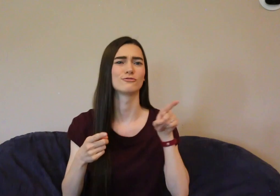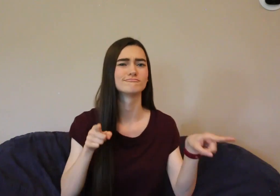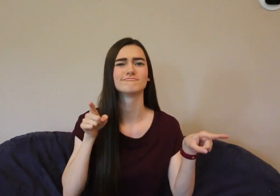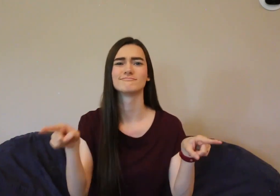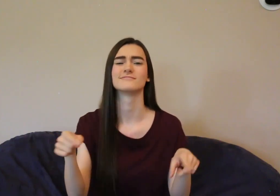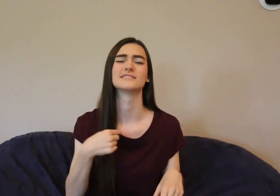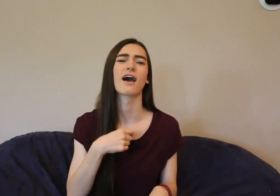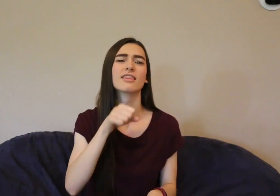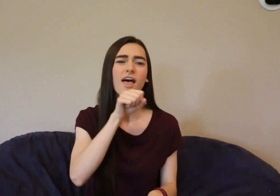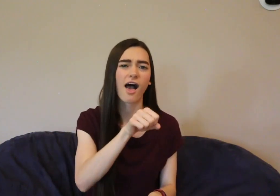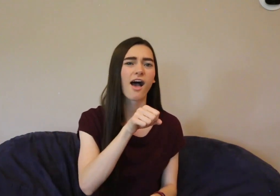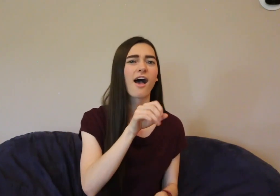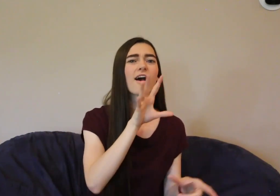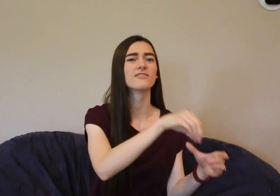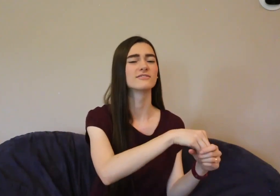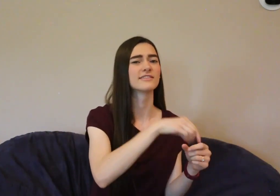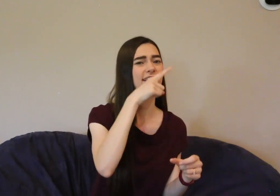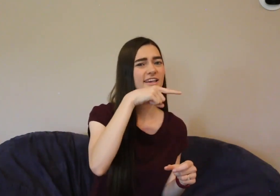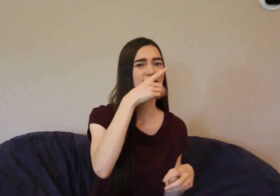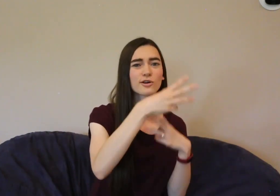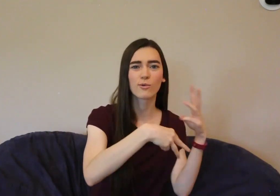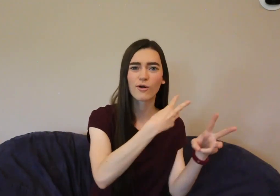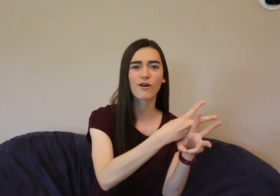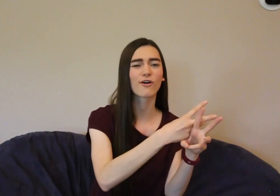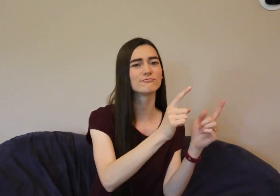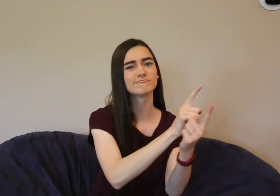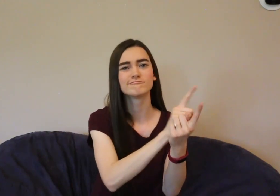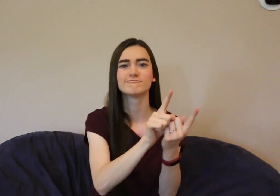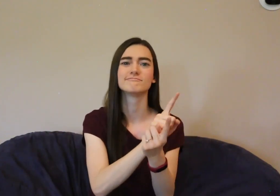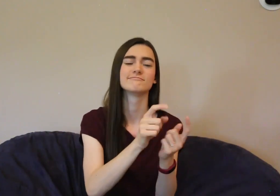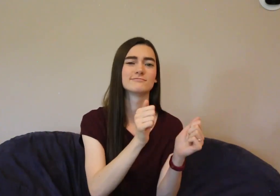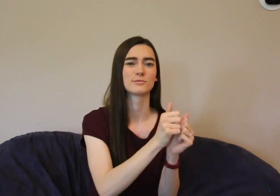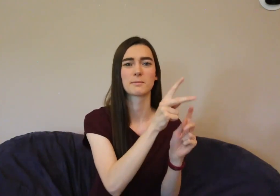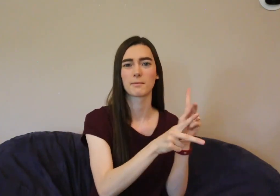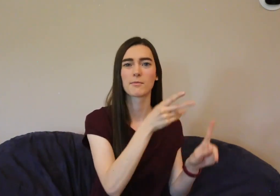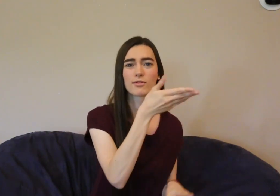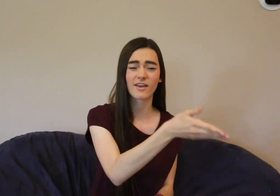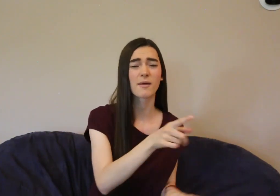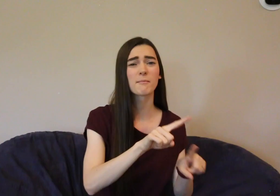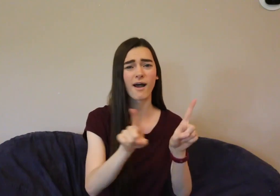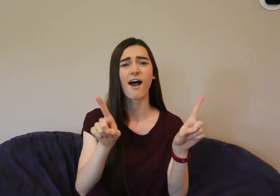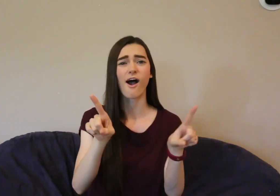I love both worlds. I love being involved in the hearing world and meeting people there